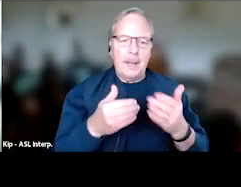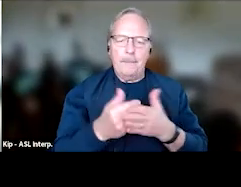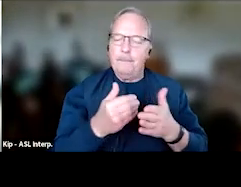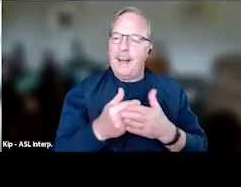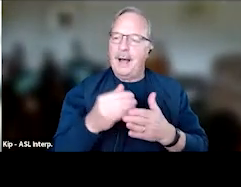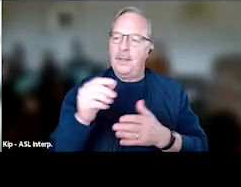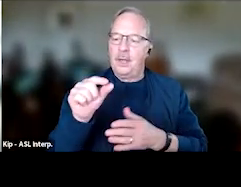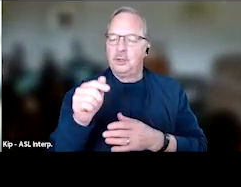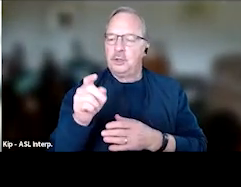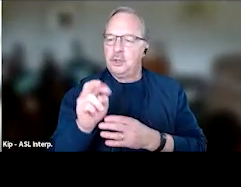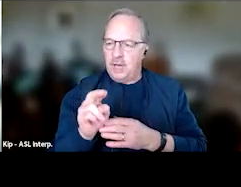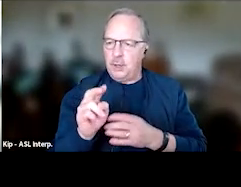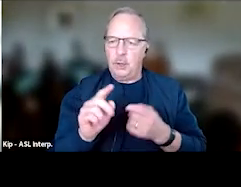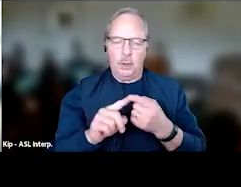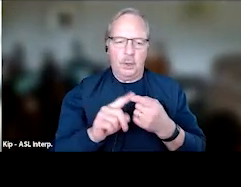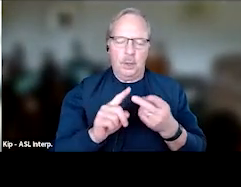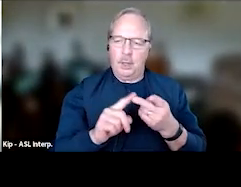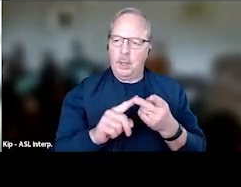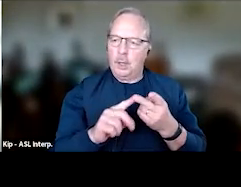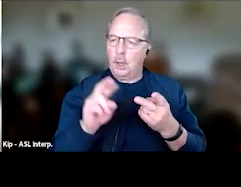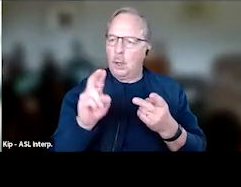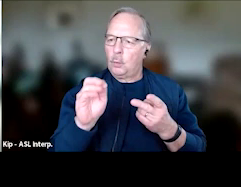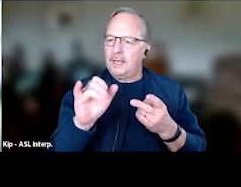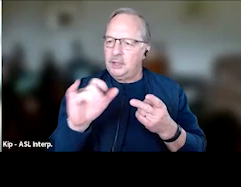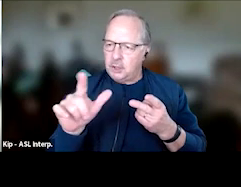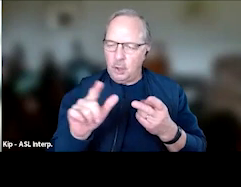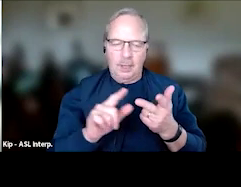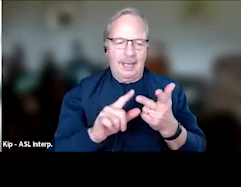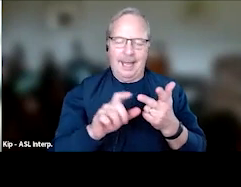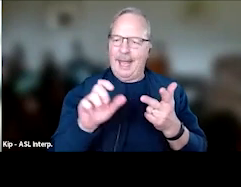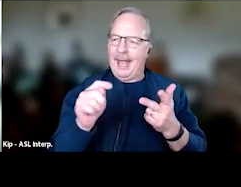about the racial, ethnic mix of the patient population,